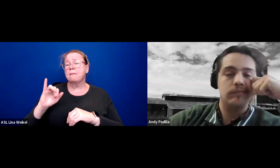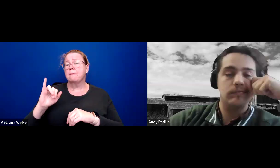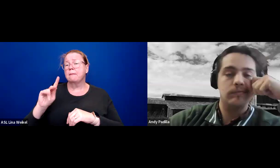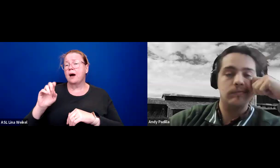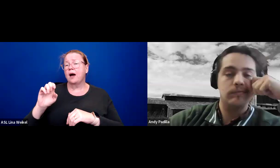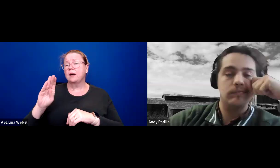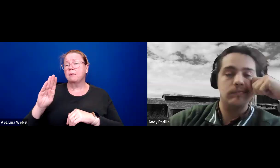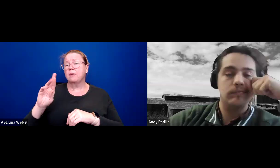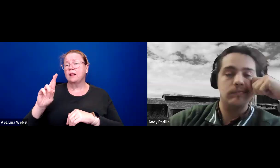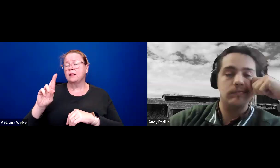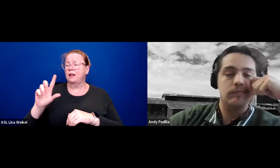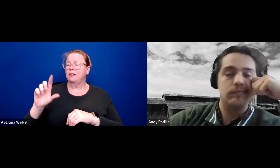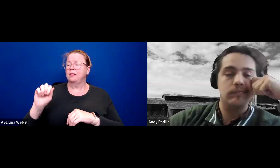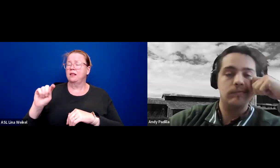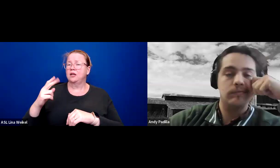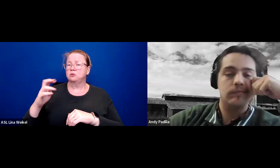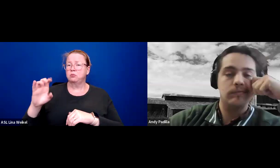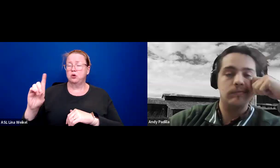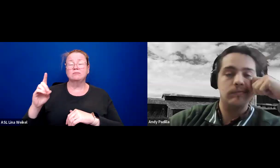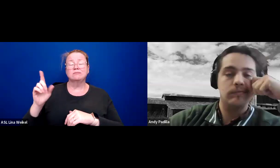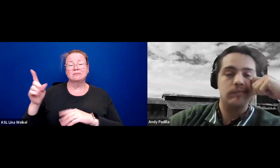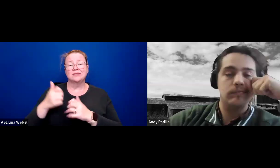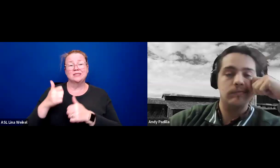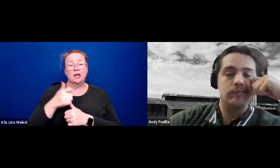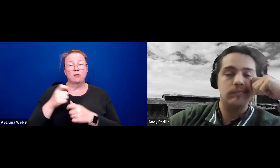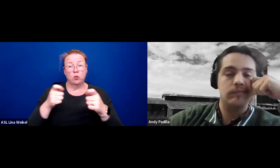Elissa w/ APRIL: and he was the executive director at assist.